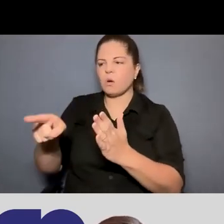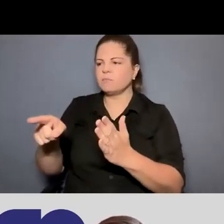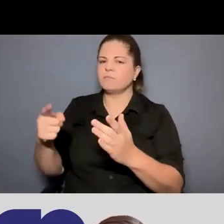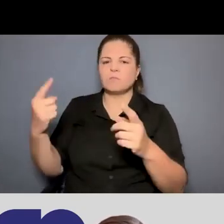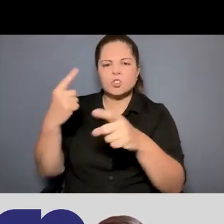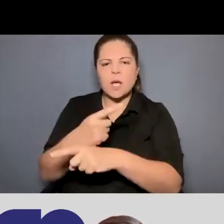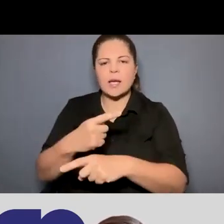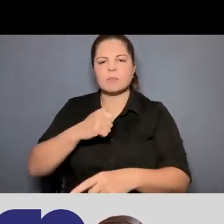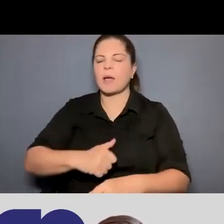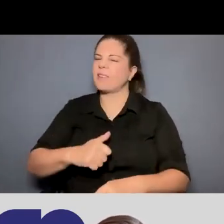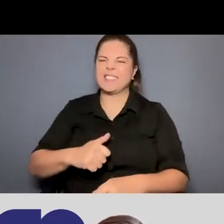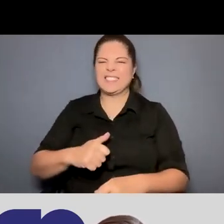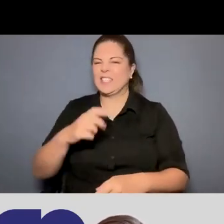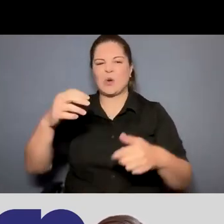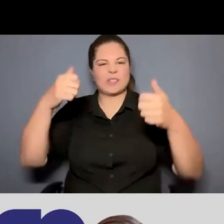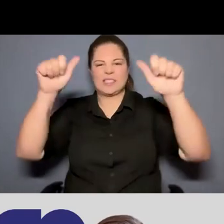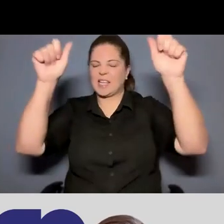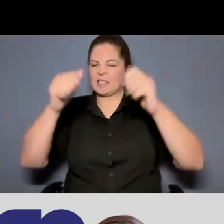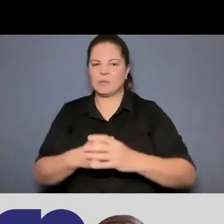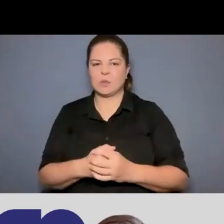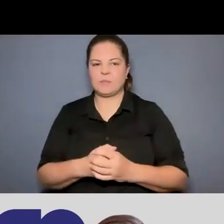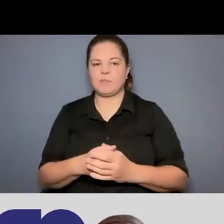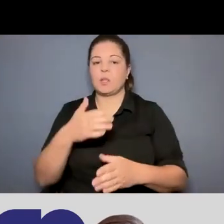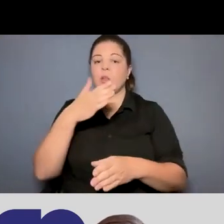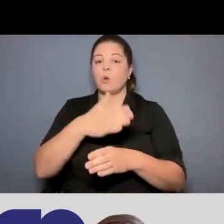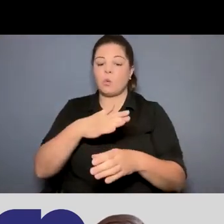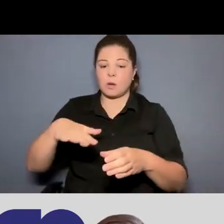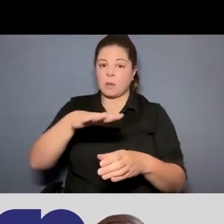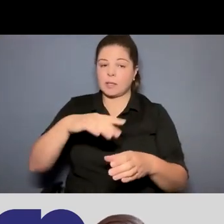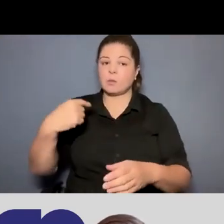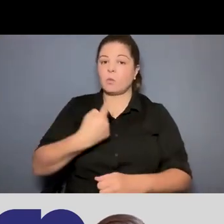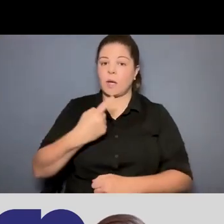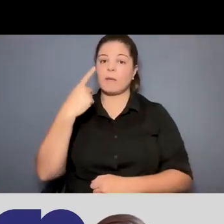Within workplaces, we found that existing approaches to preventing and responding to sexual